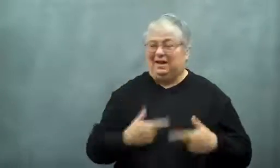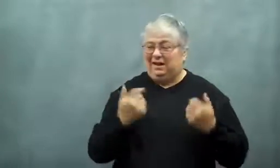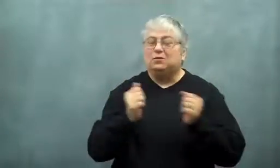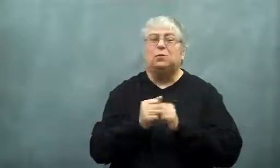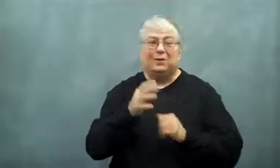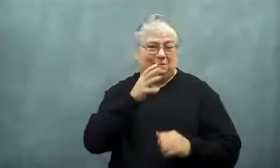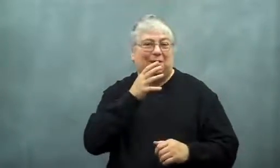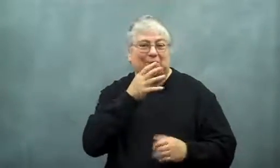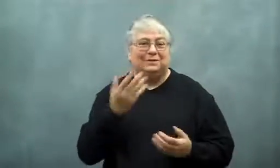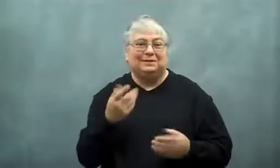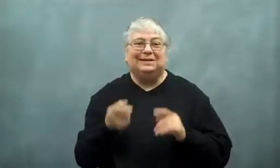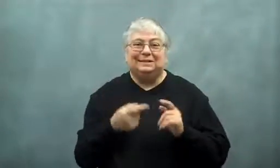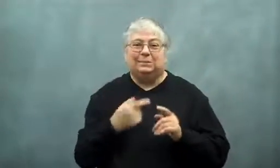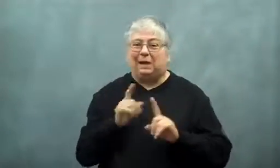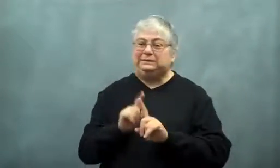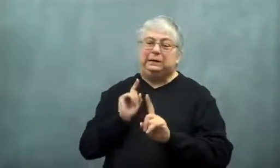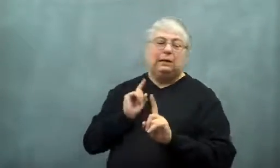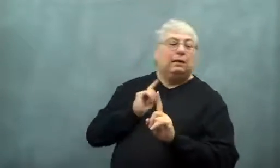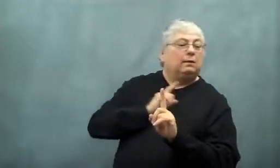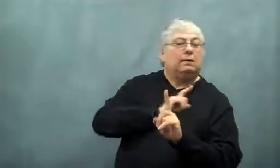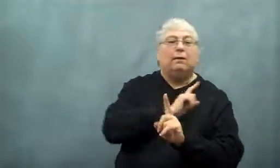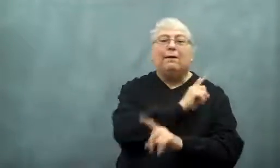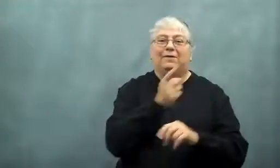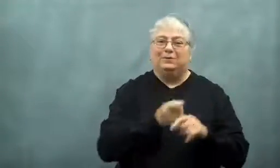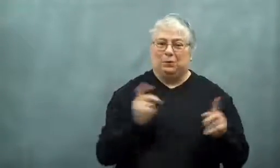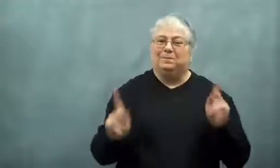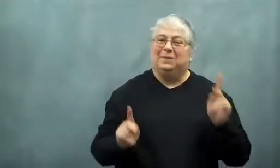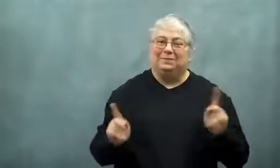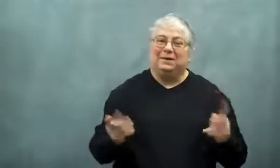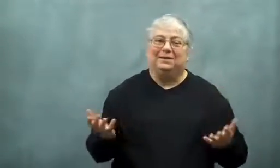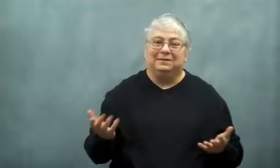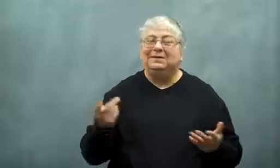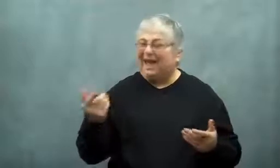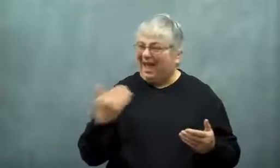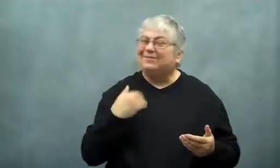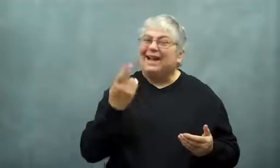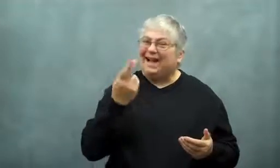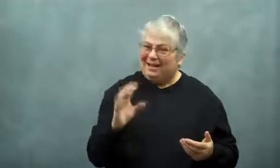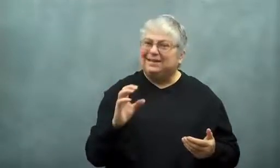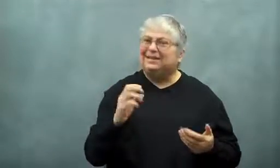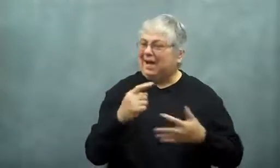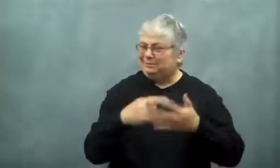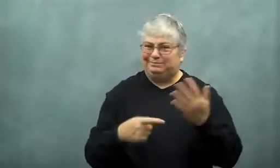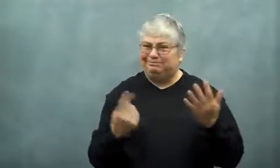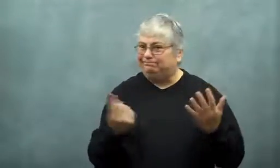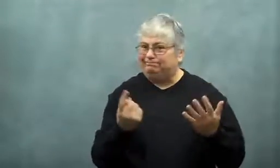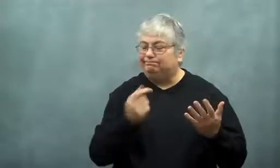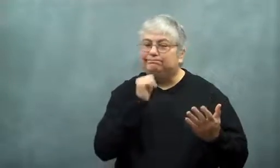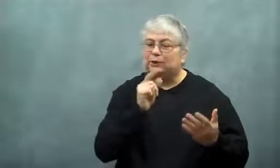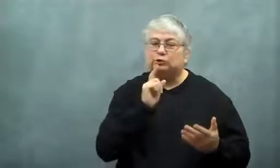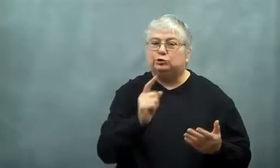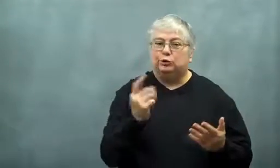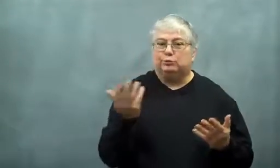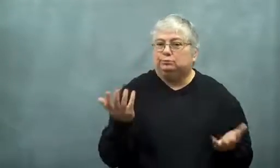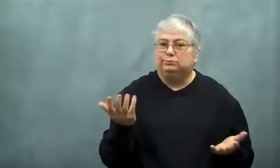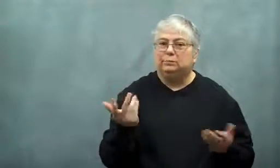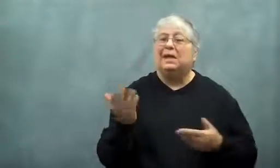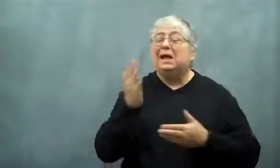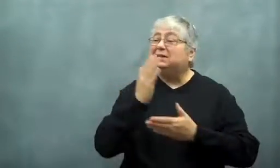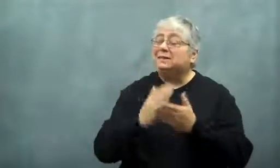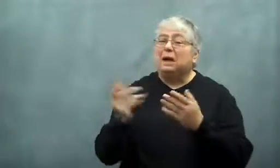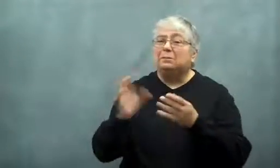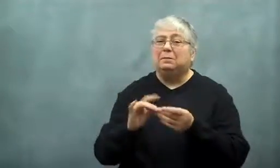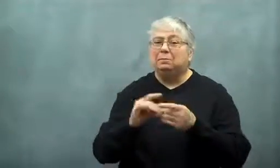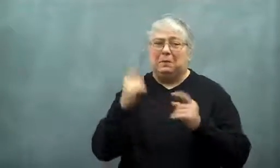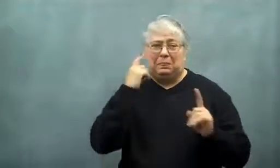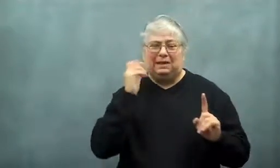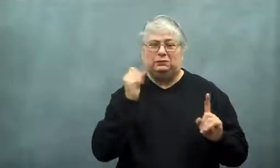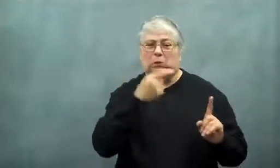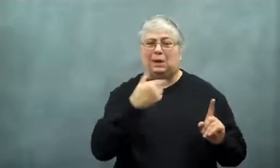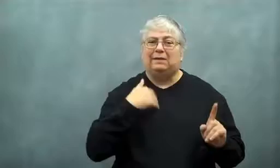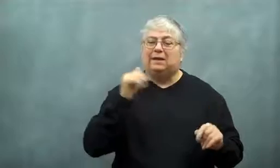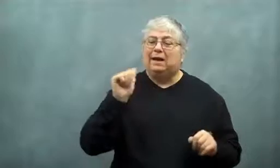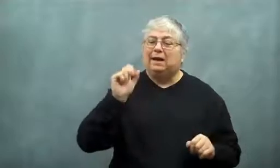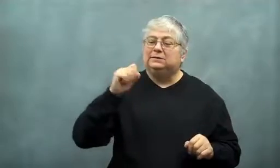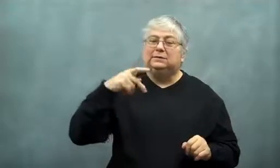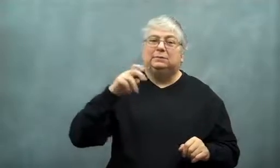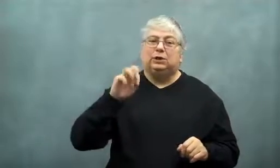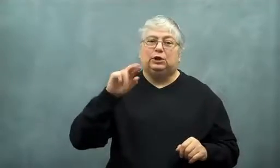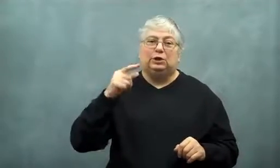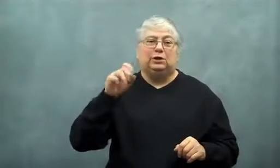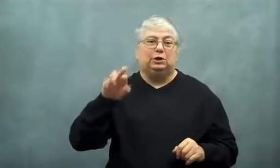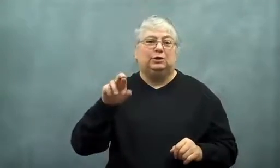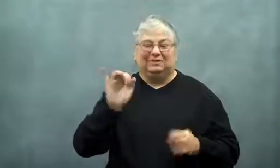He lived with his mother and would sometimes withdraw from people.